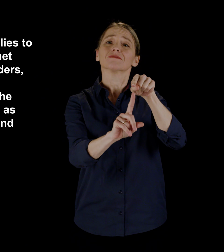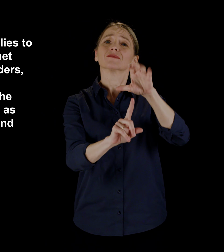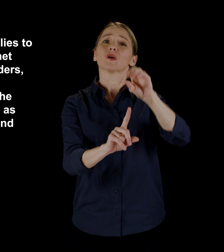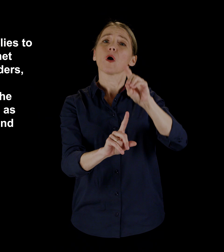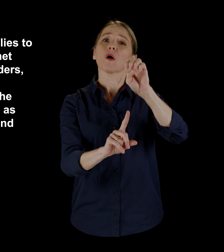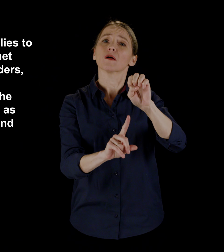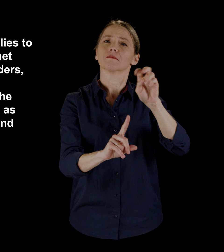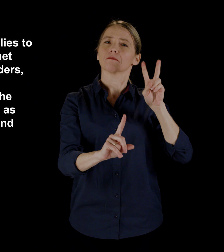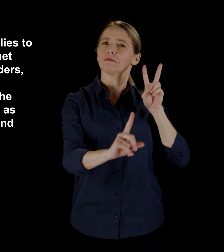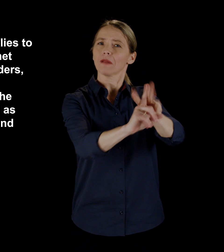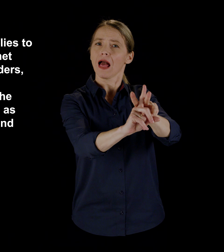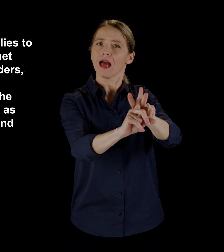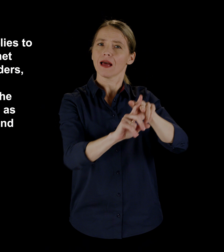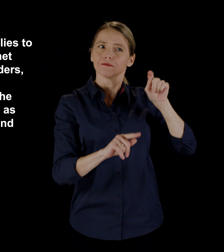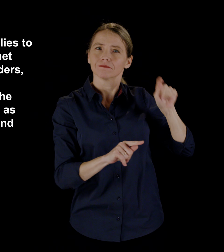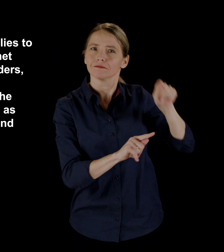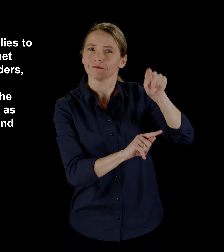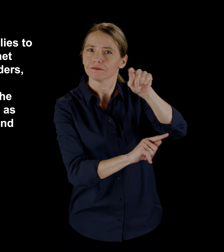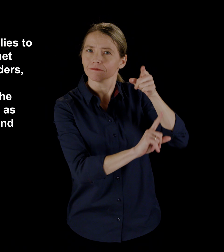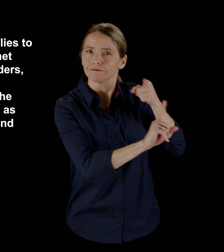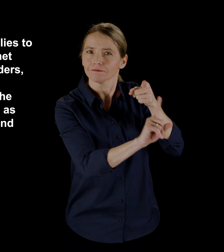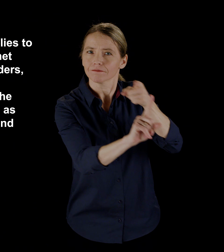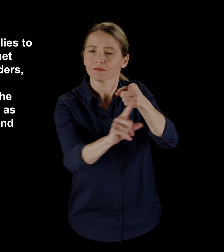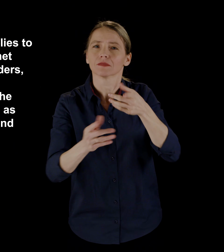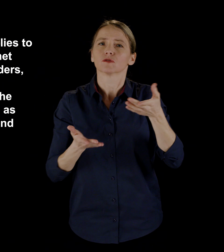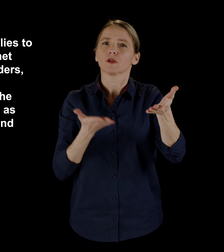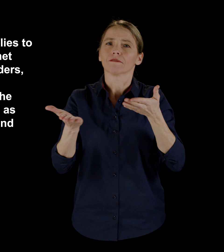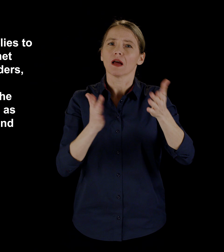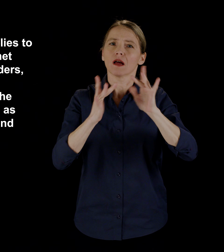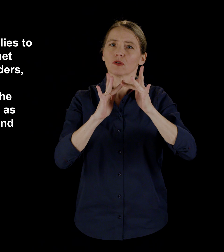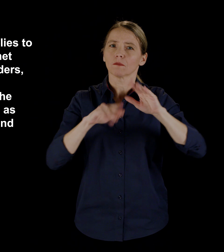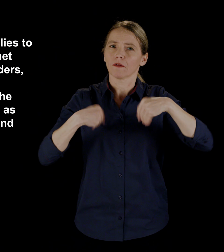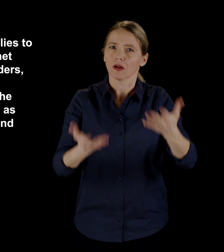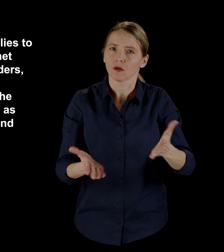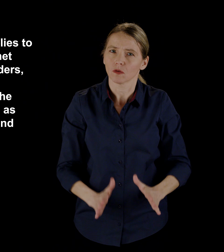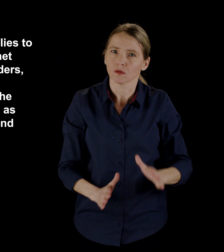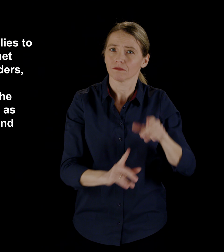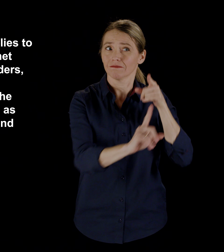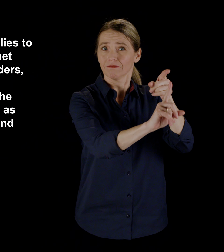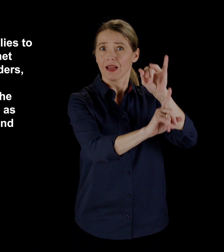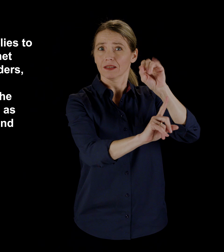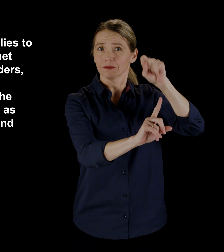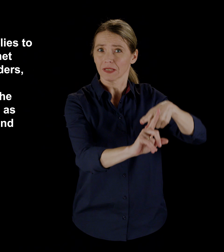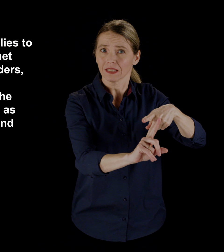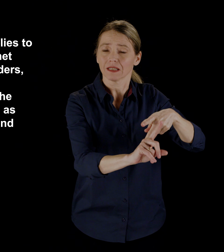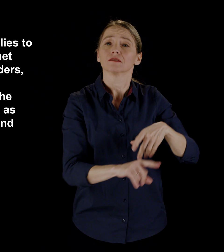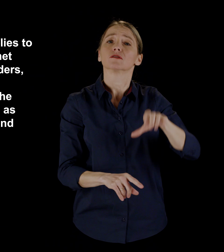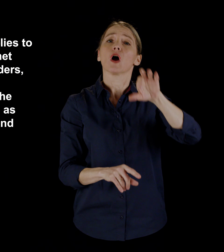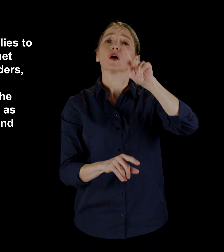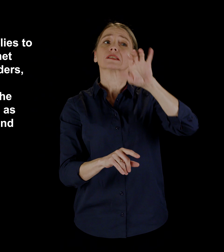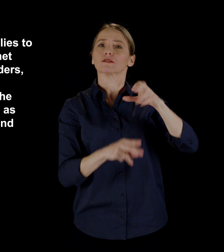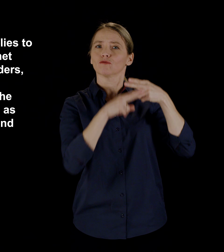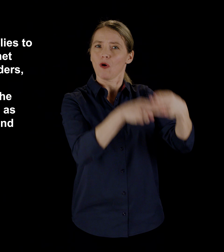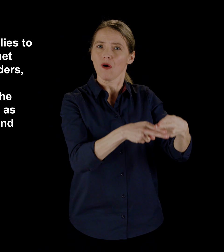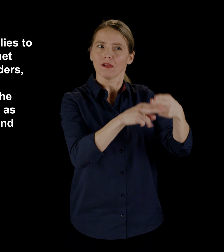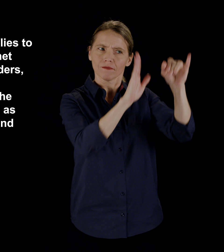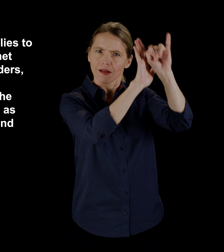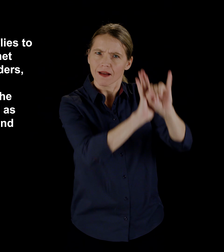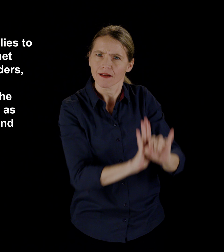The Code applies to specific Internet Service Providers, or ISPs, as identified by the CRTC,